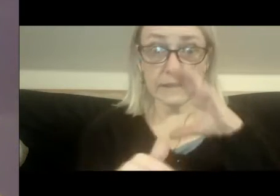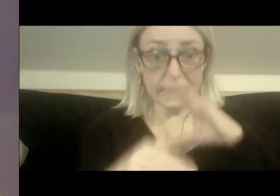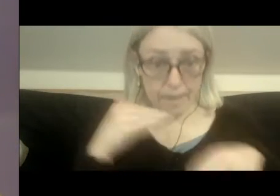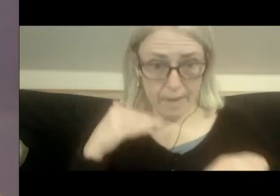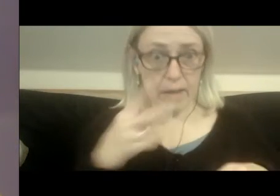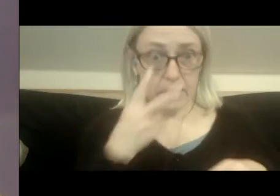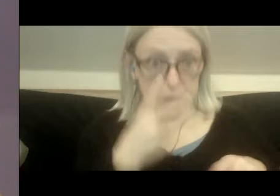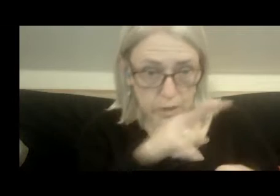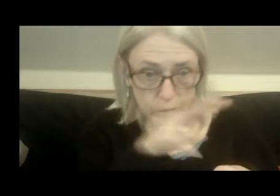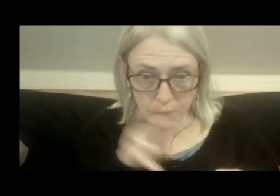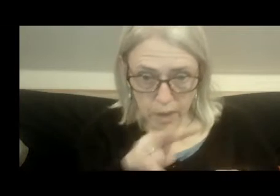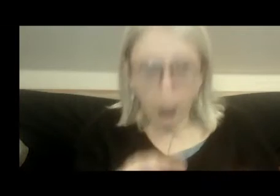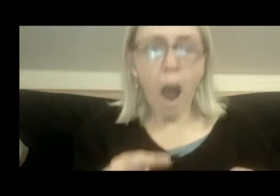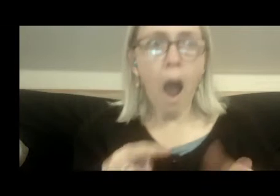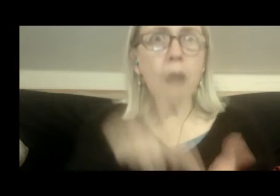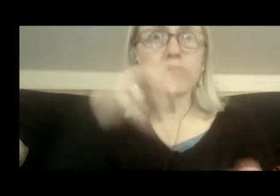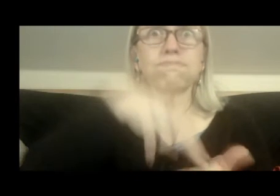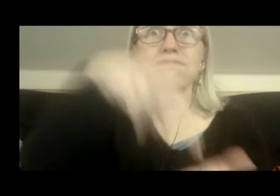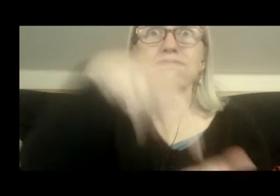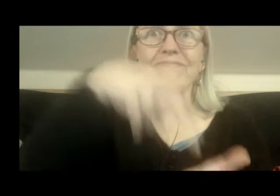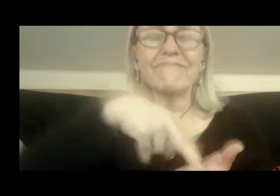That's awesome! What you're in...is a Zoom